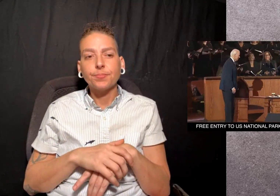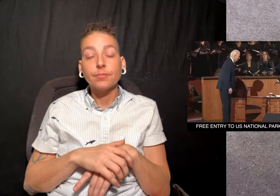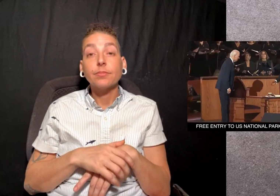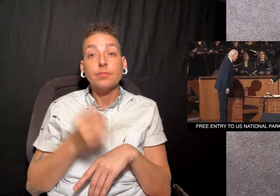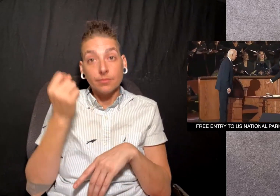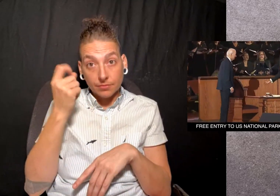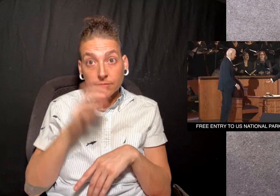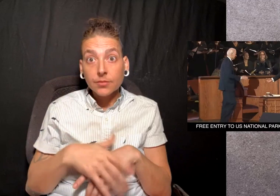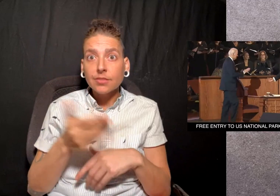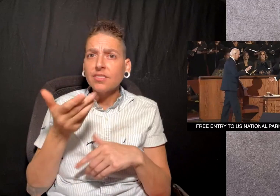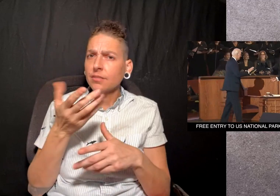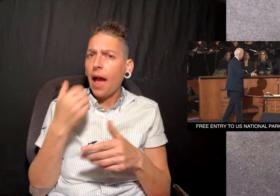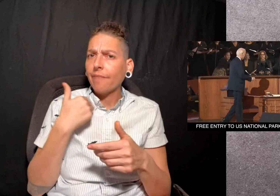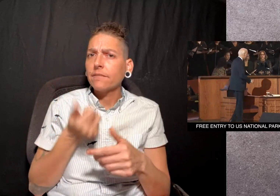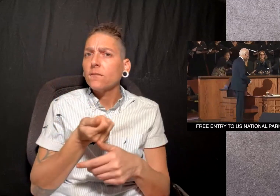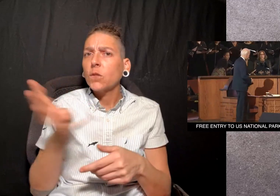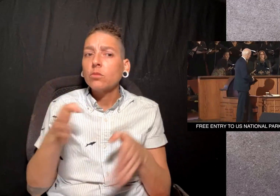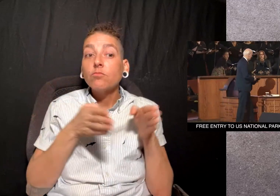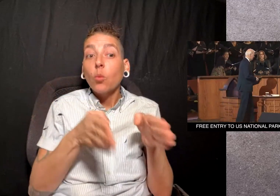and there are several ways you can celebrate the day